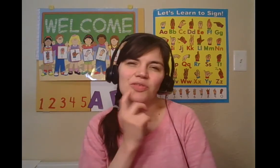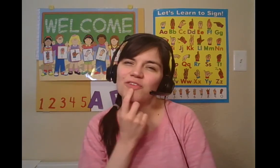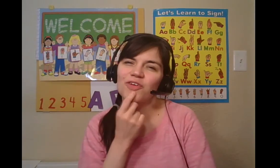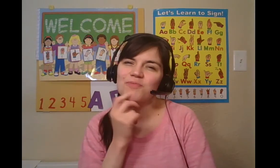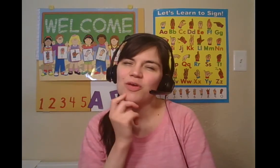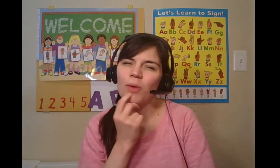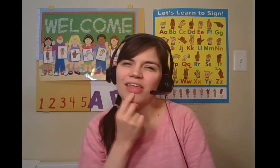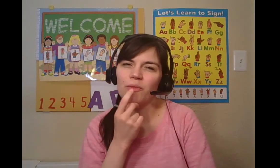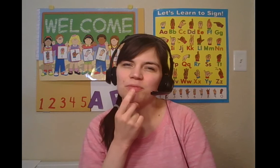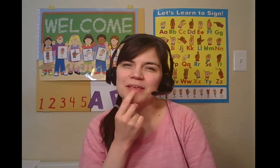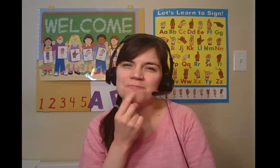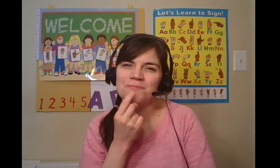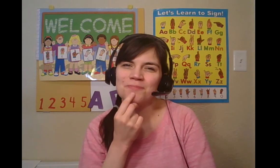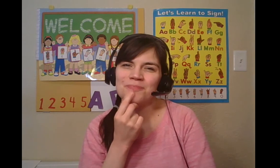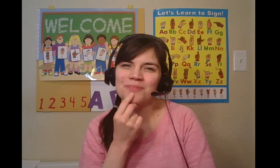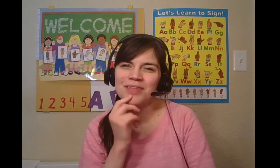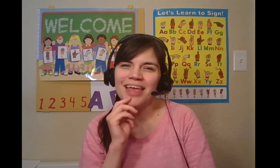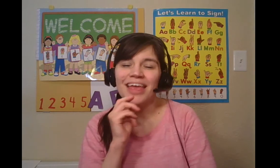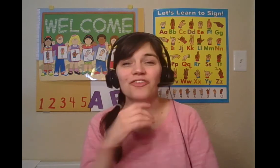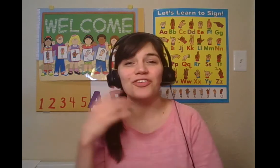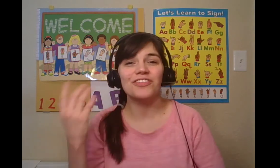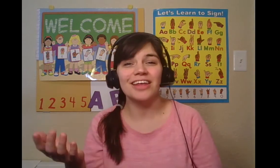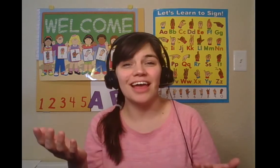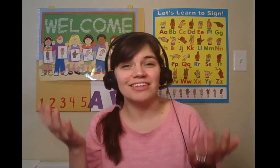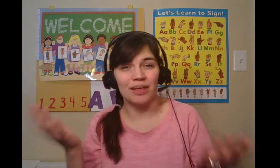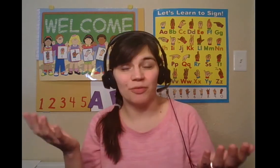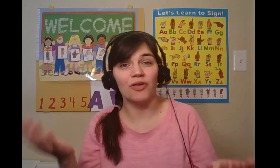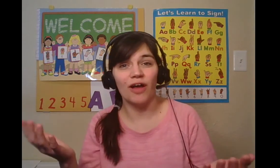you think for a minute why that would be? If you're sitting at a table across from